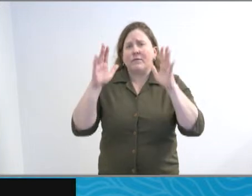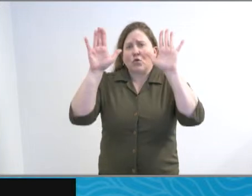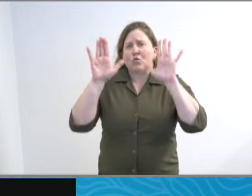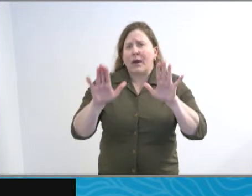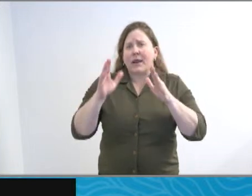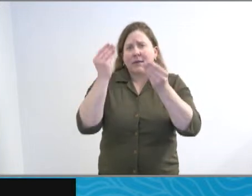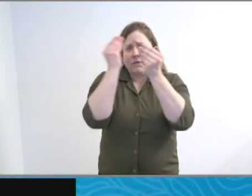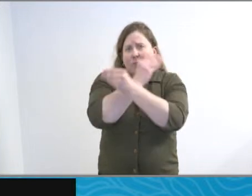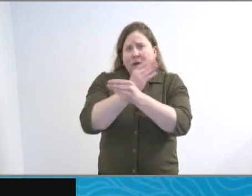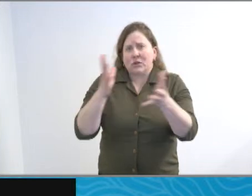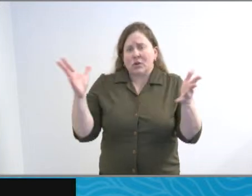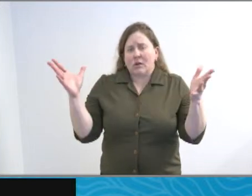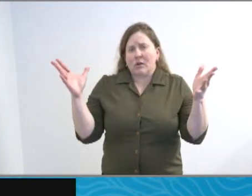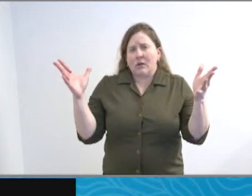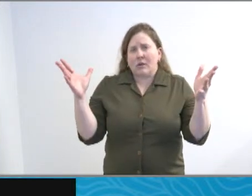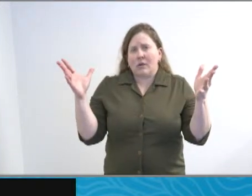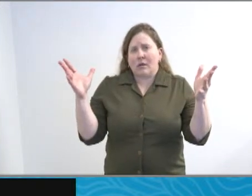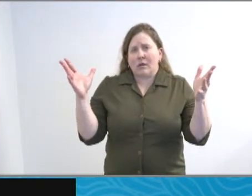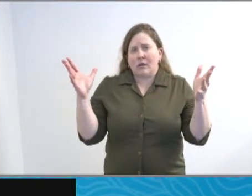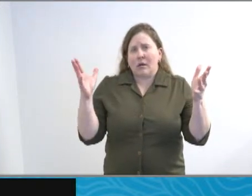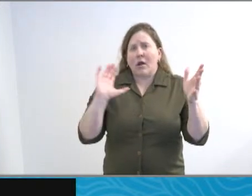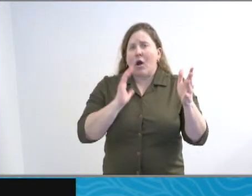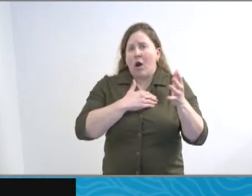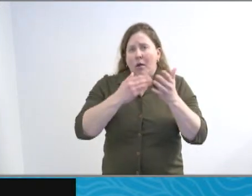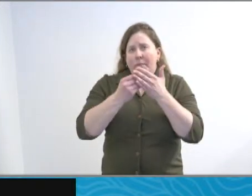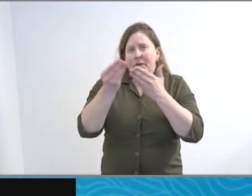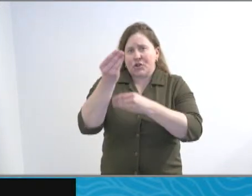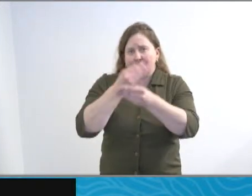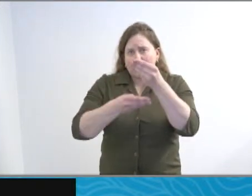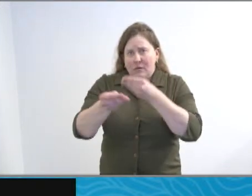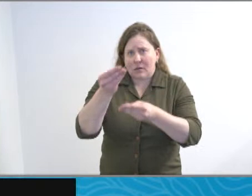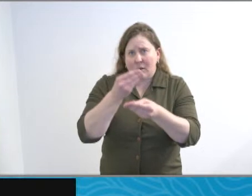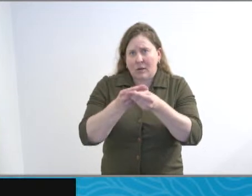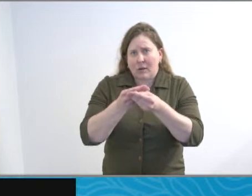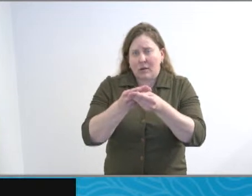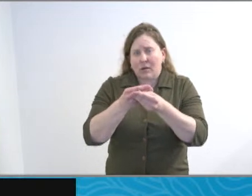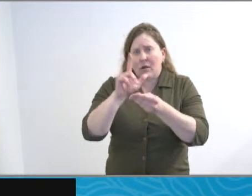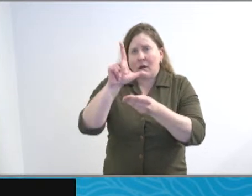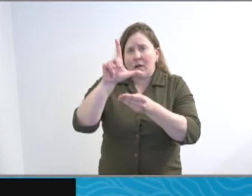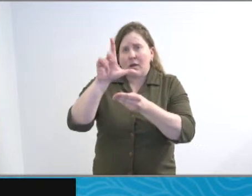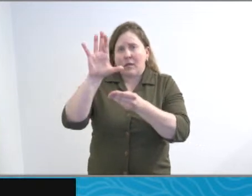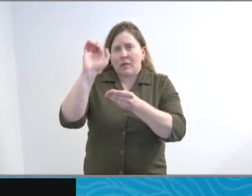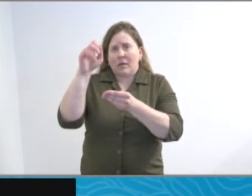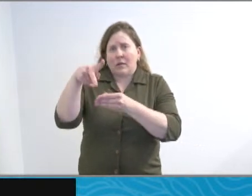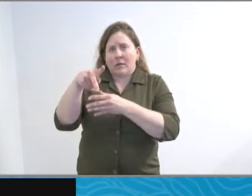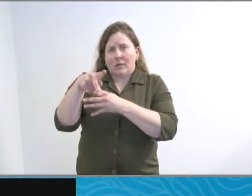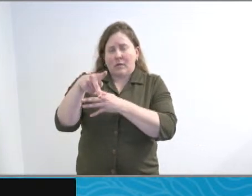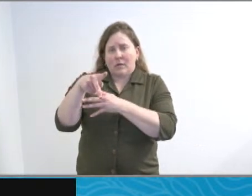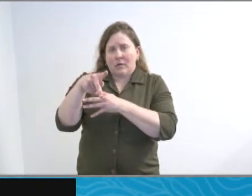of our budgets, but in particular, our LCAP, our Local Control Accountability Plan.